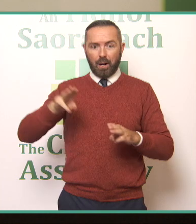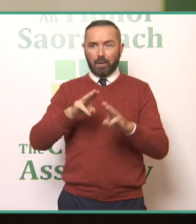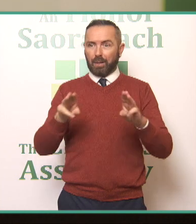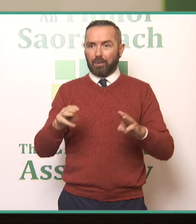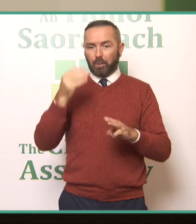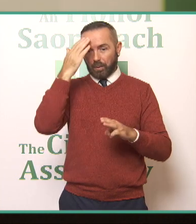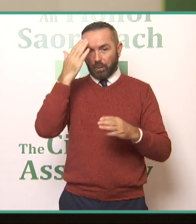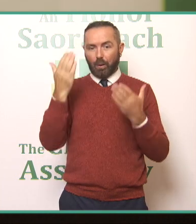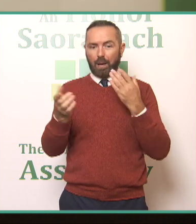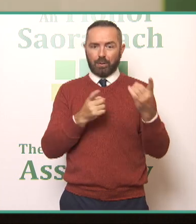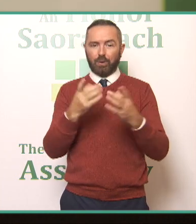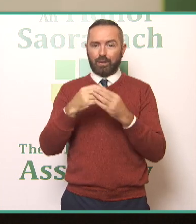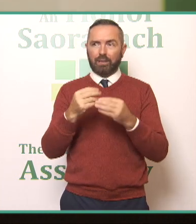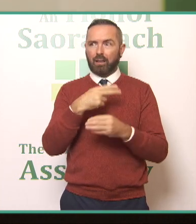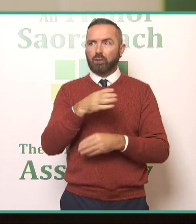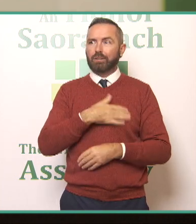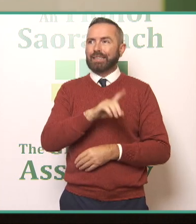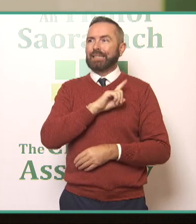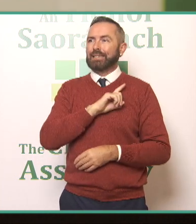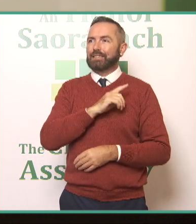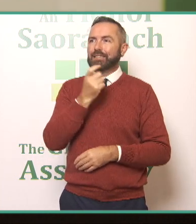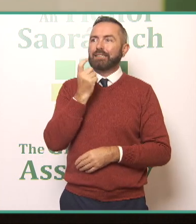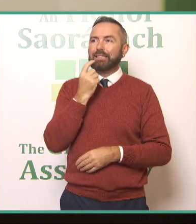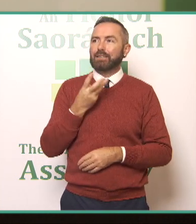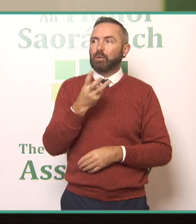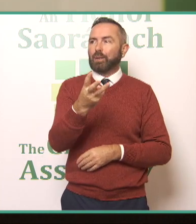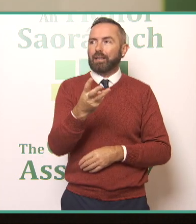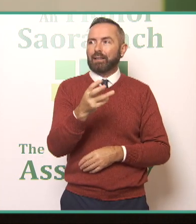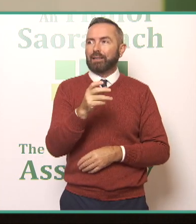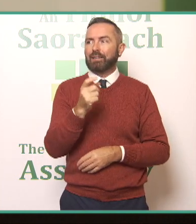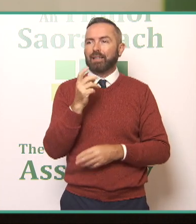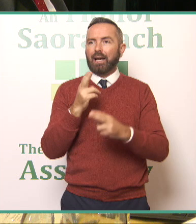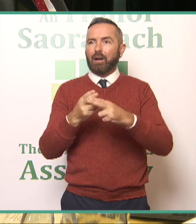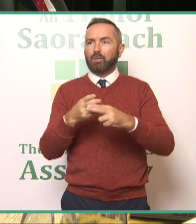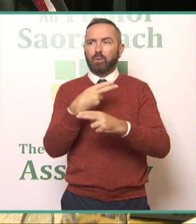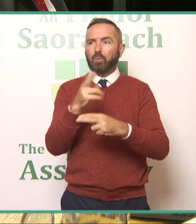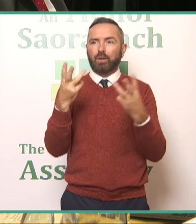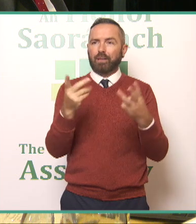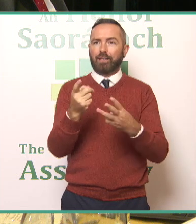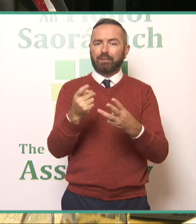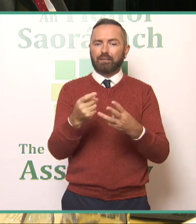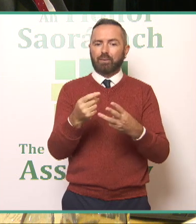not just take the easy win or the sort of easy out that's what I would say I think that's a